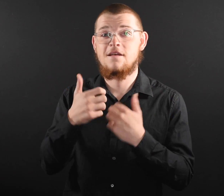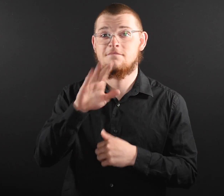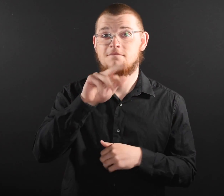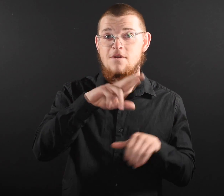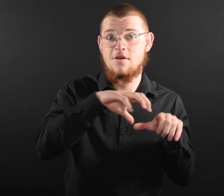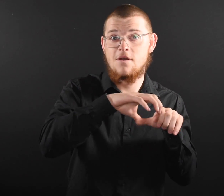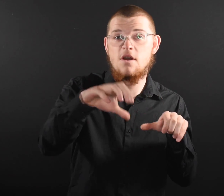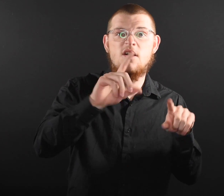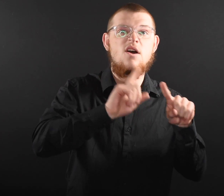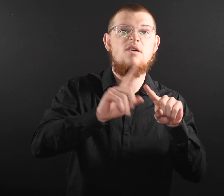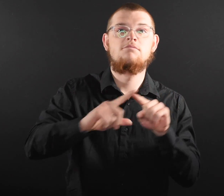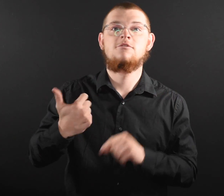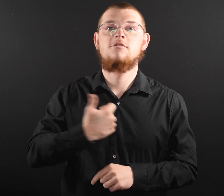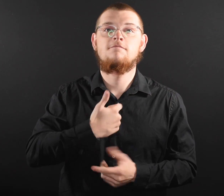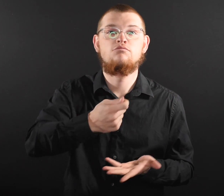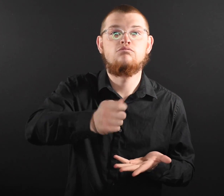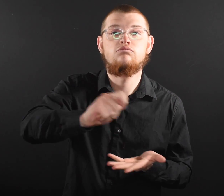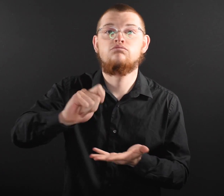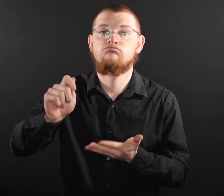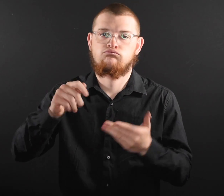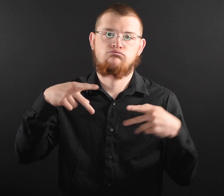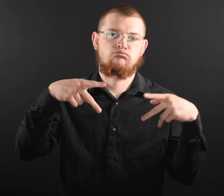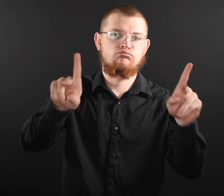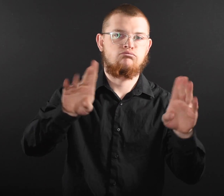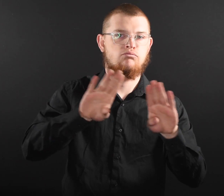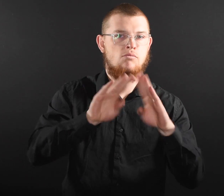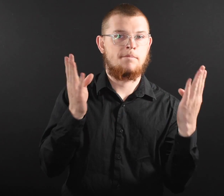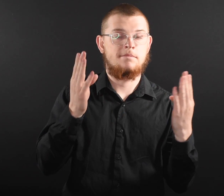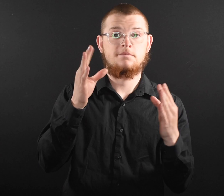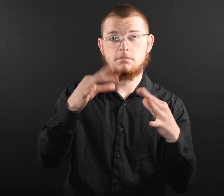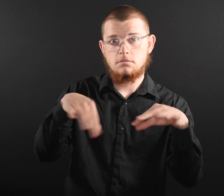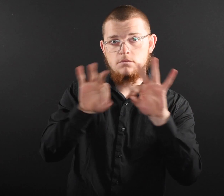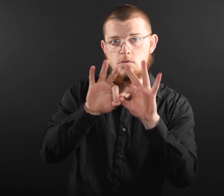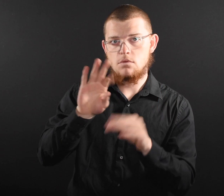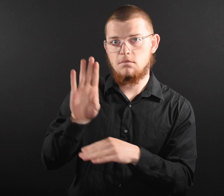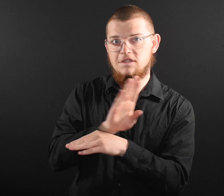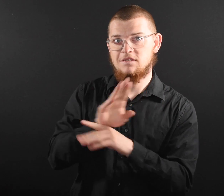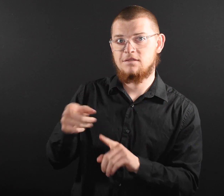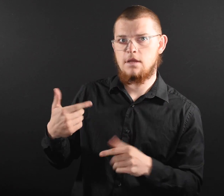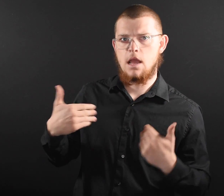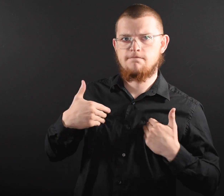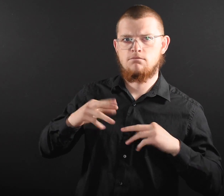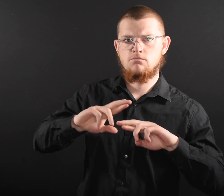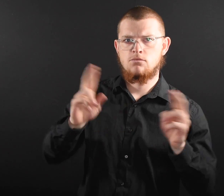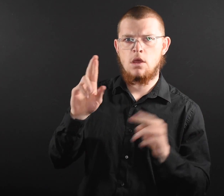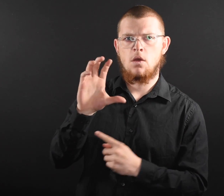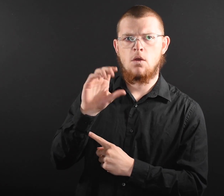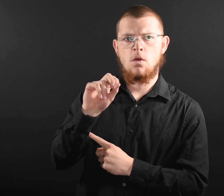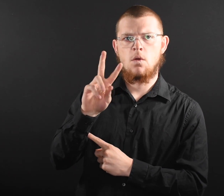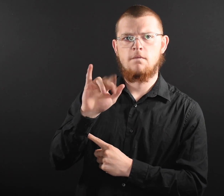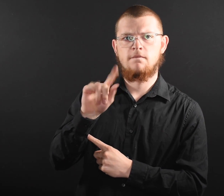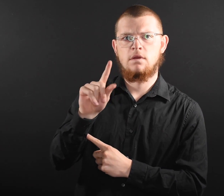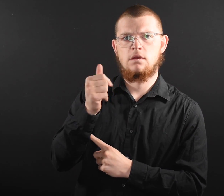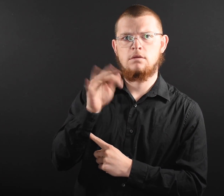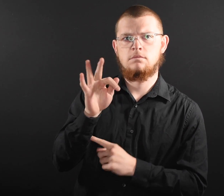Buffets, salad bars, and other self-service food and beverage are allowed, as long as a